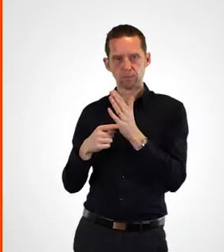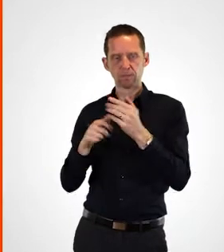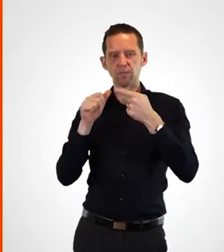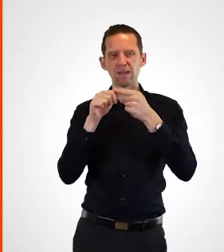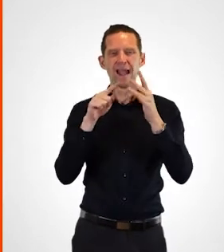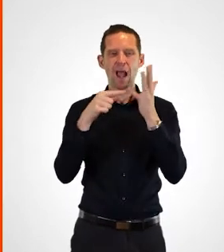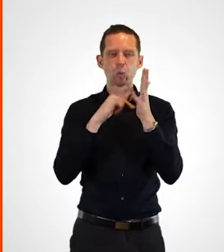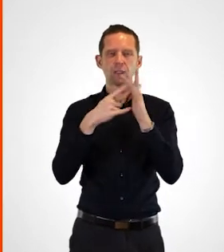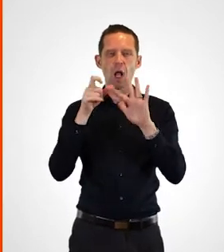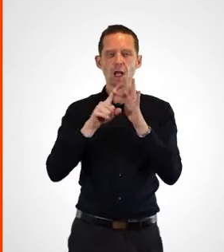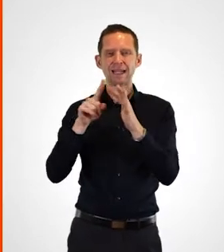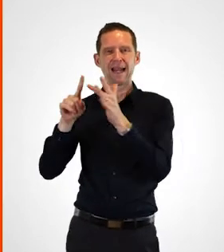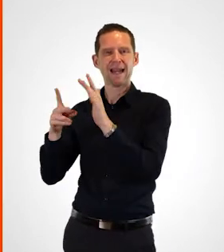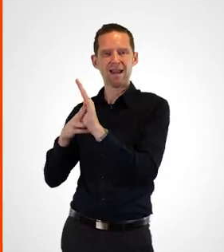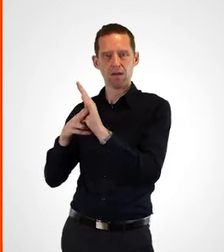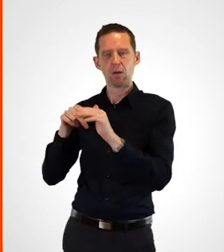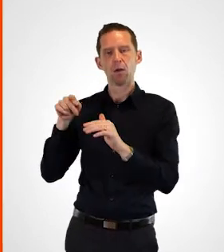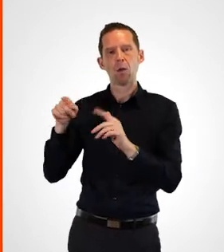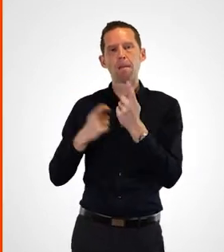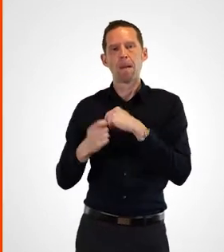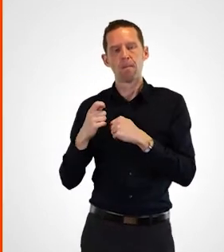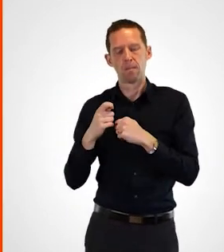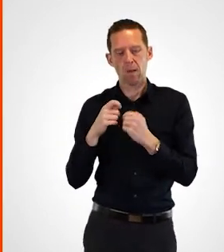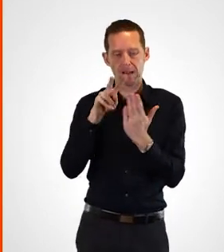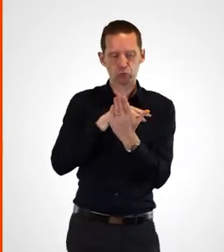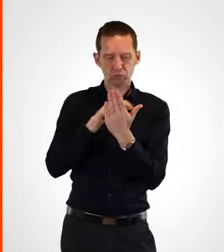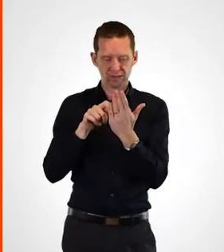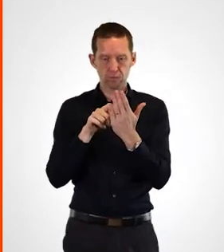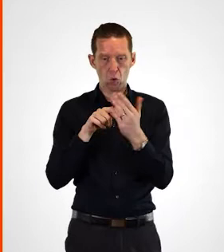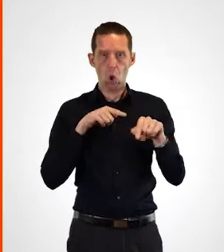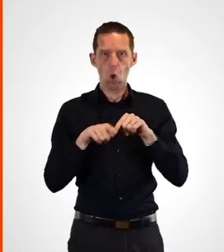a literacy learner is the information that the child brings to the page,